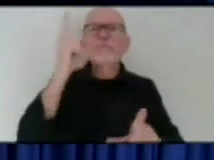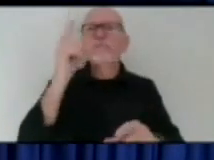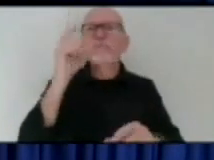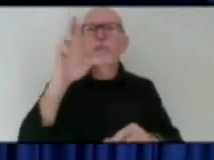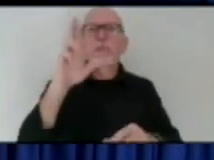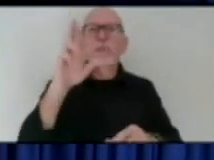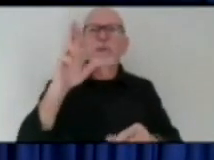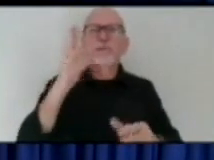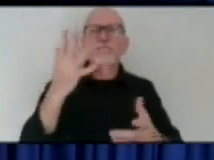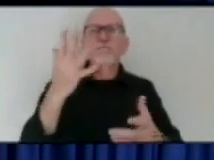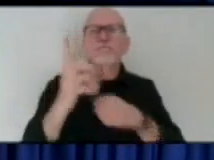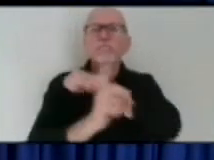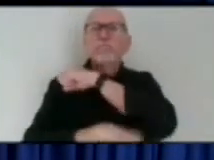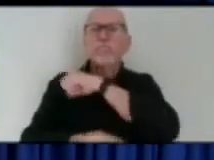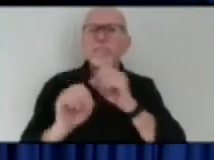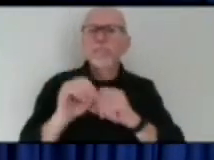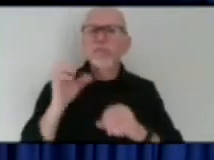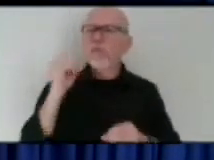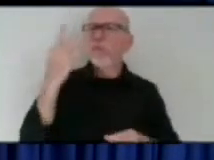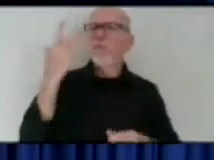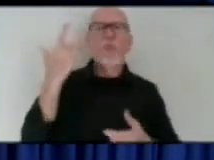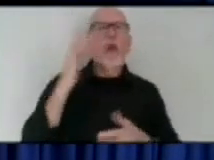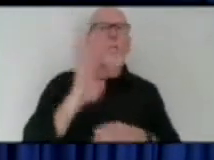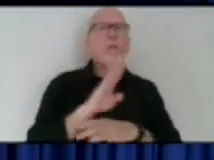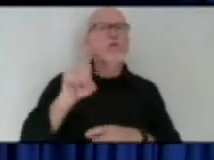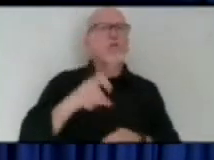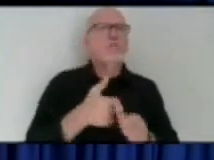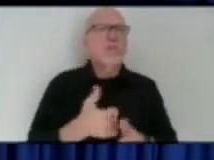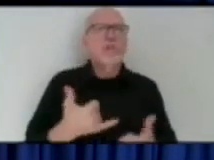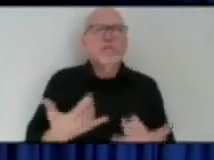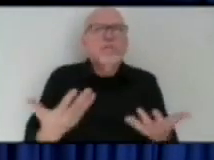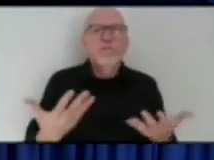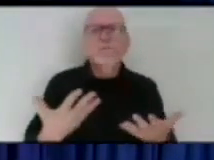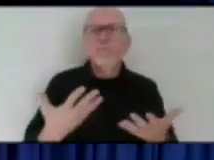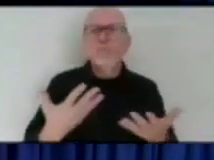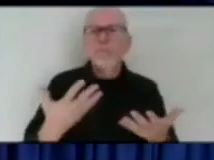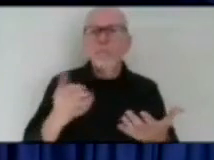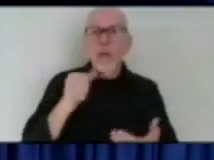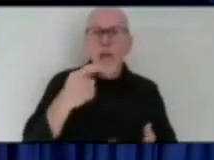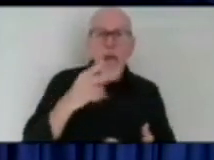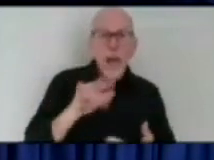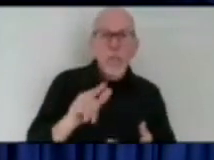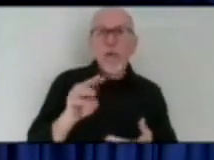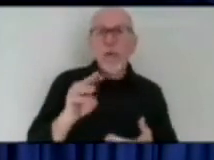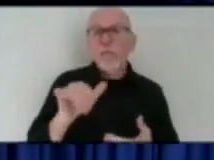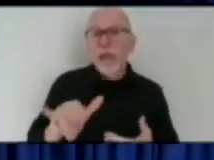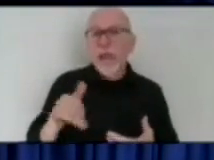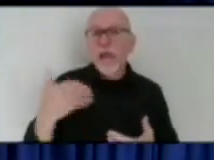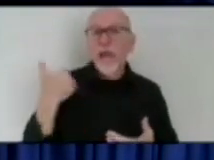Why should businesses comply now? If in April and May. There wasn't much